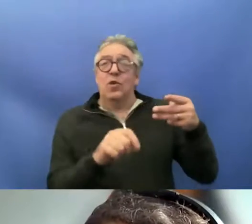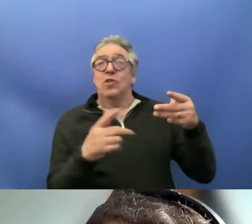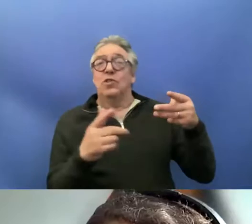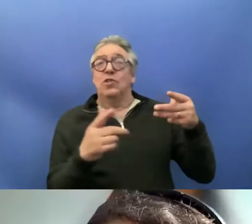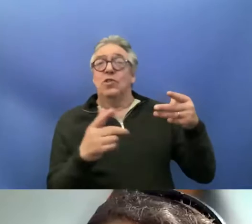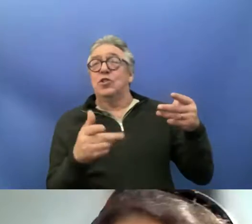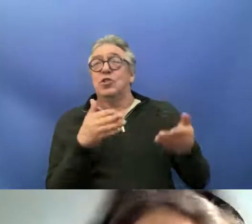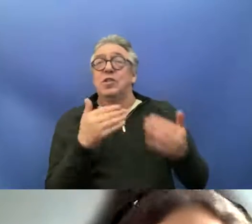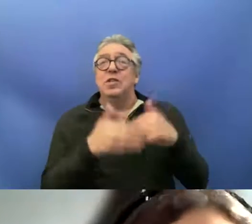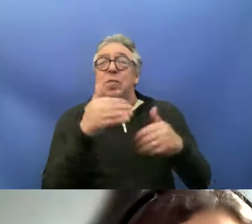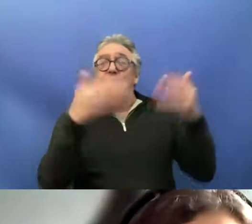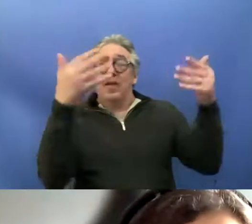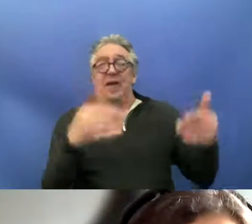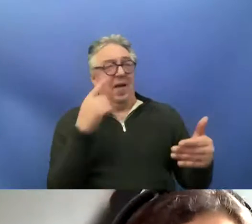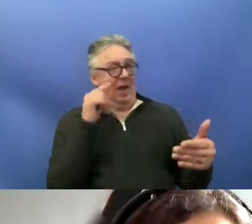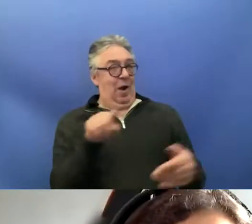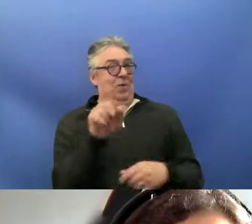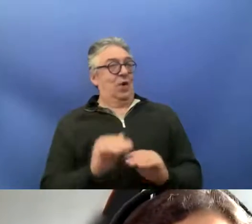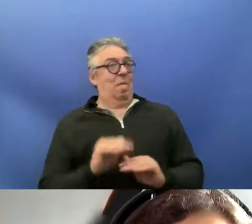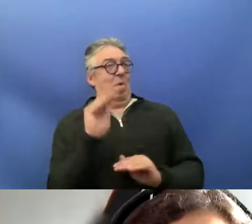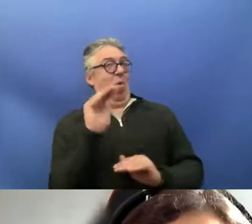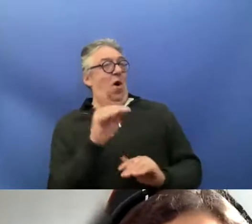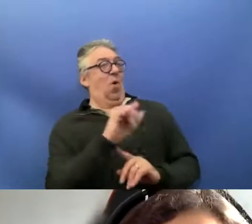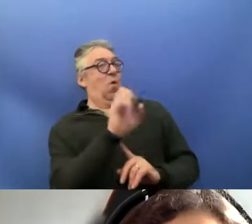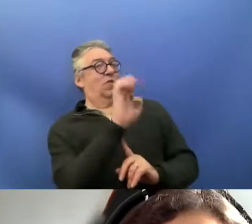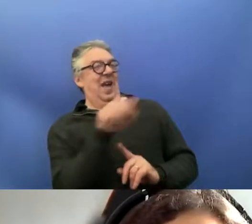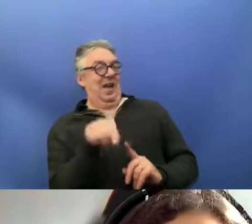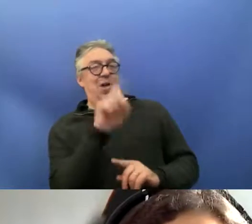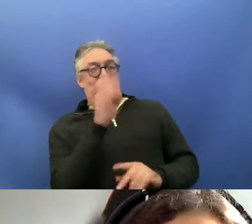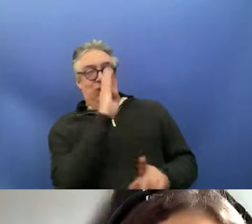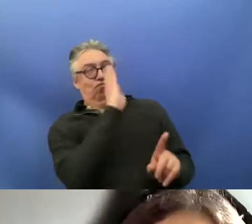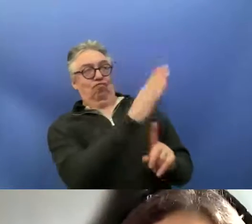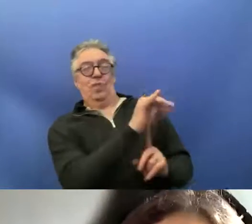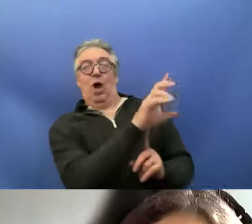I think that's a question more for Jose, since it's specifically for IDA.